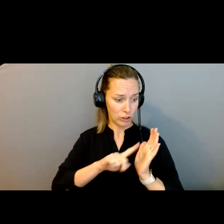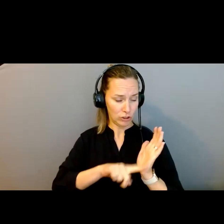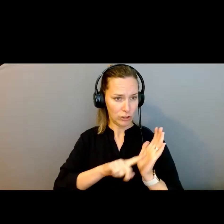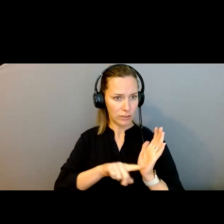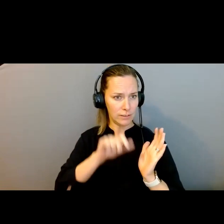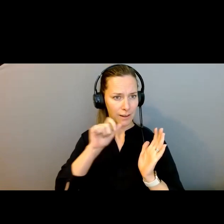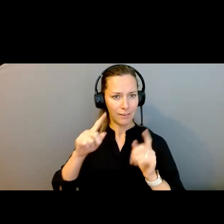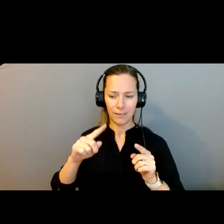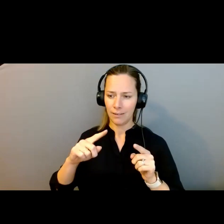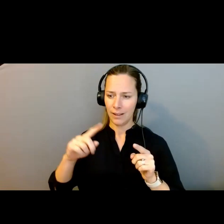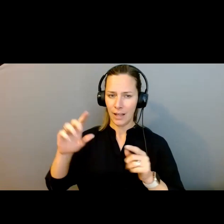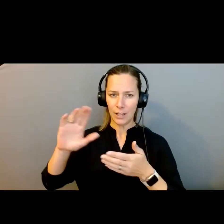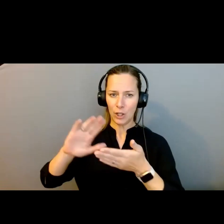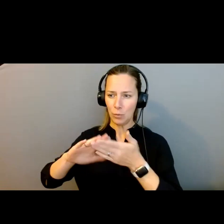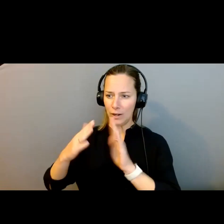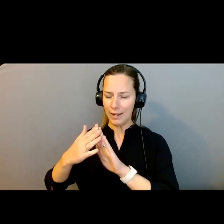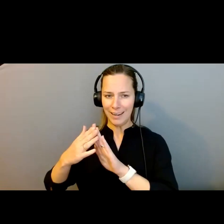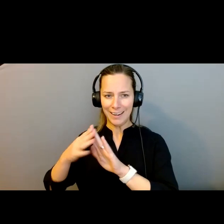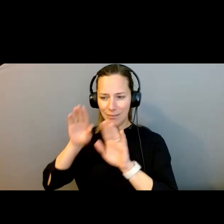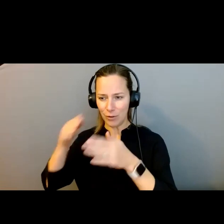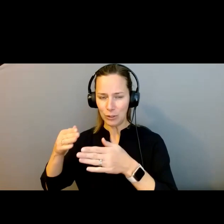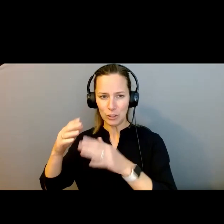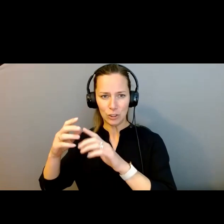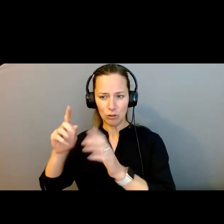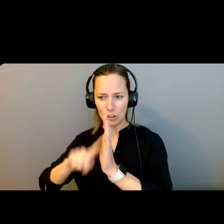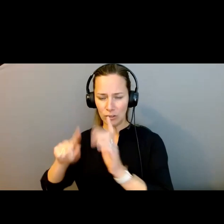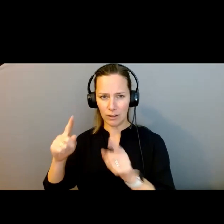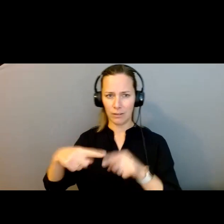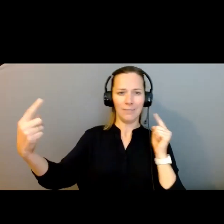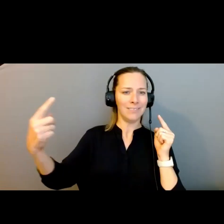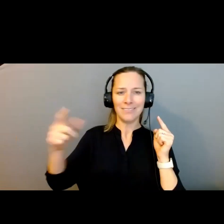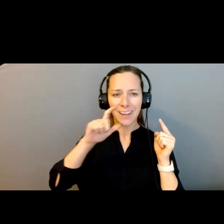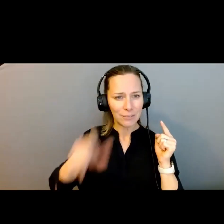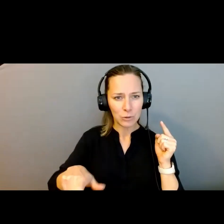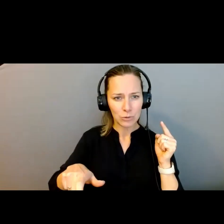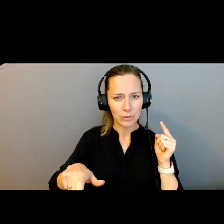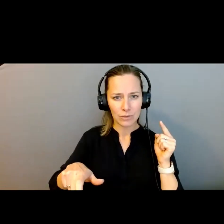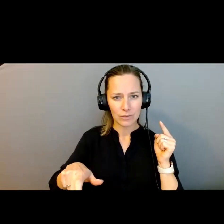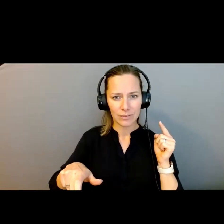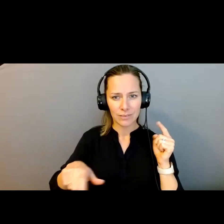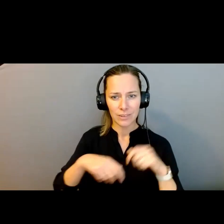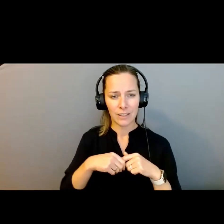community-based research principles, however much the researchers might resist actually